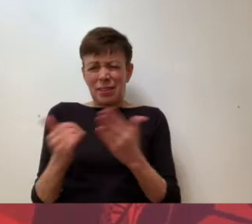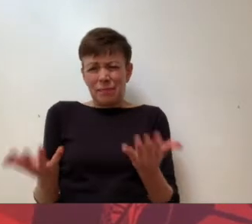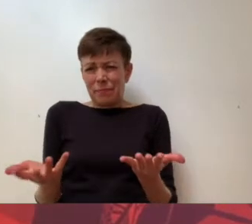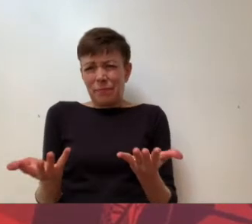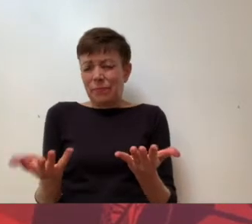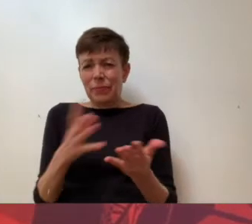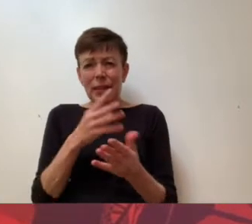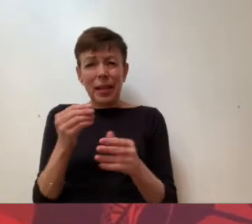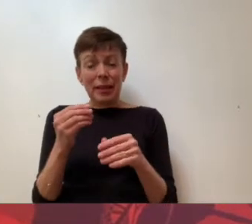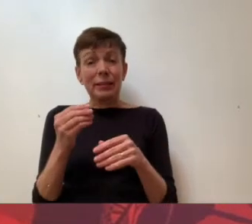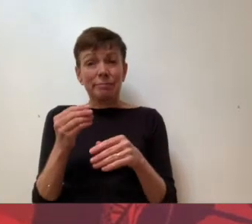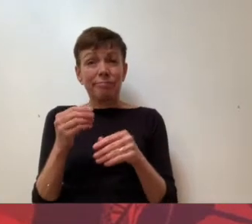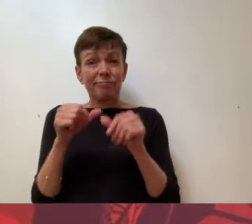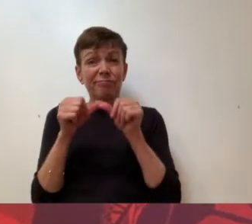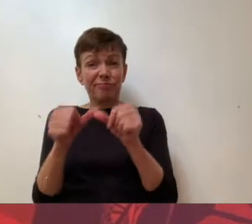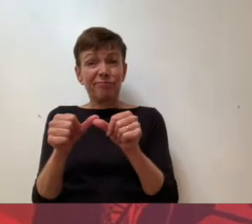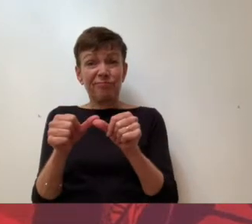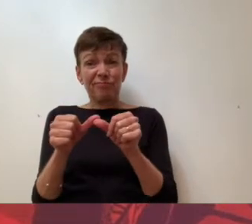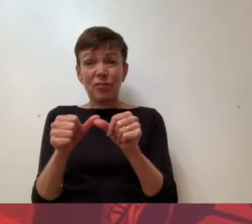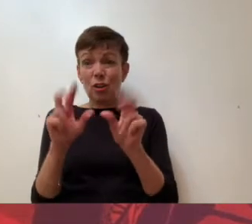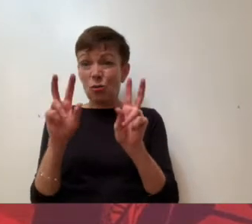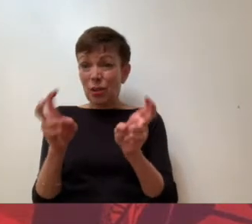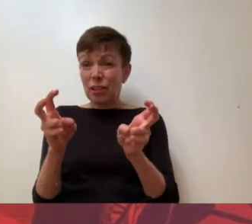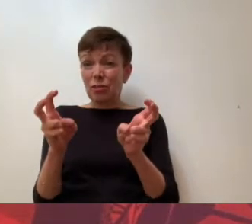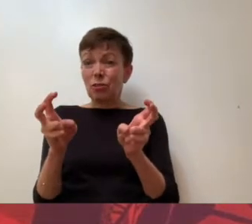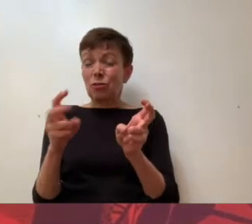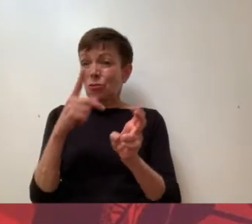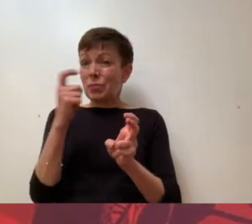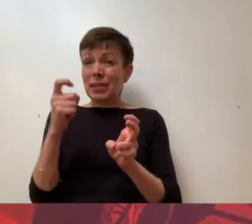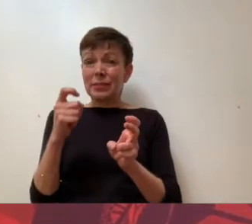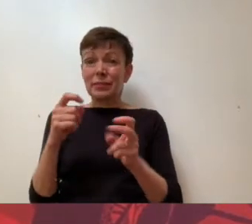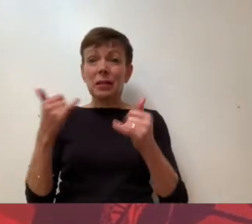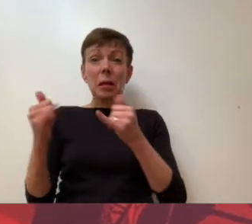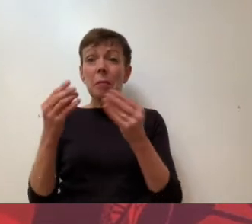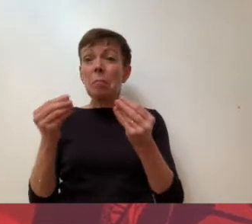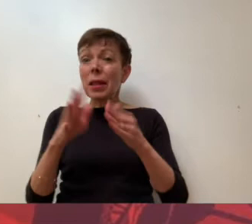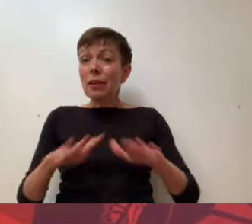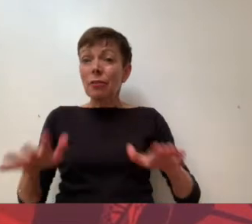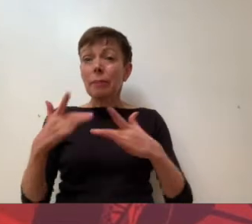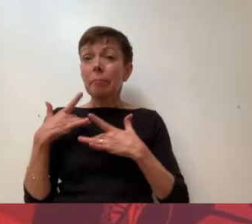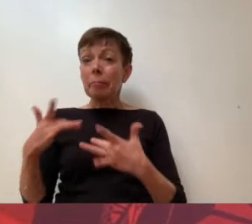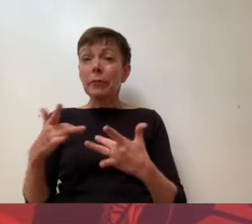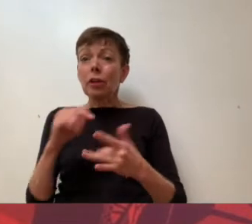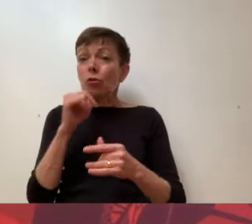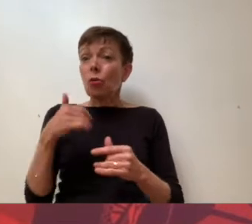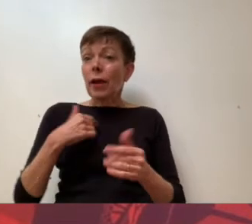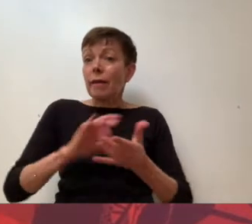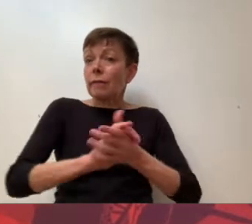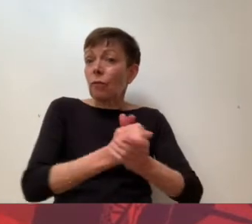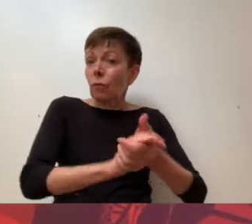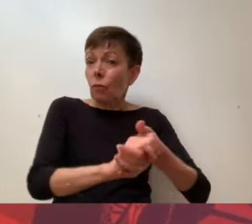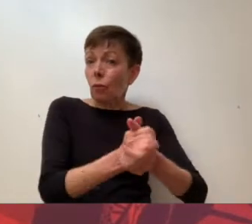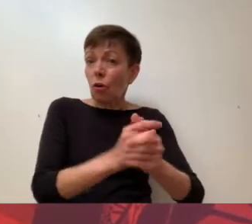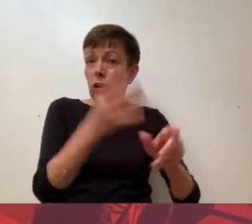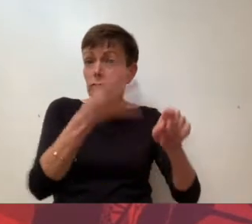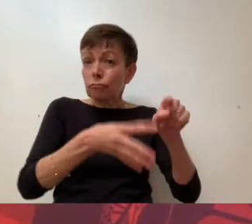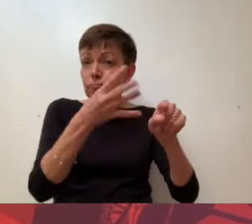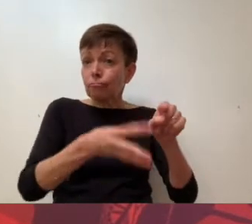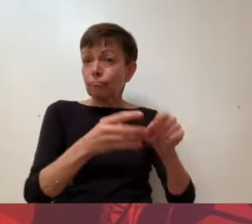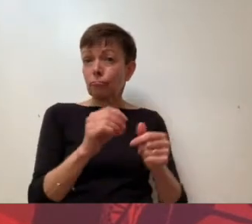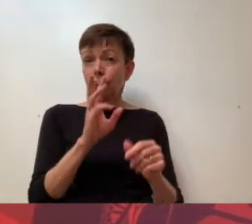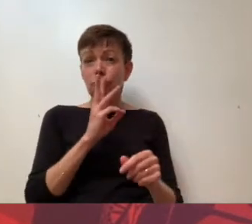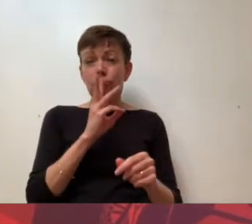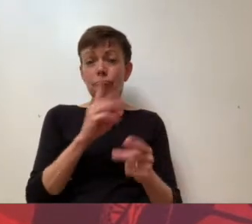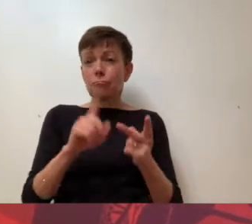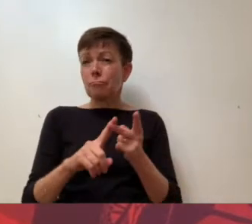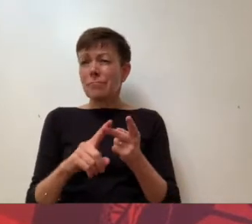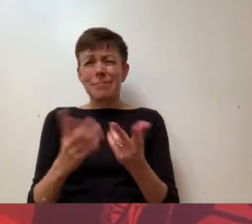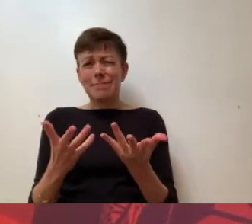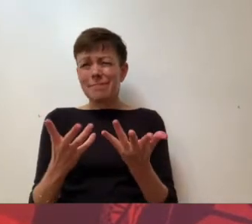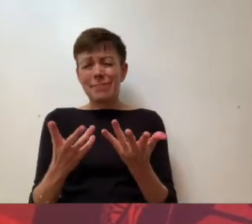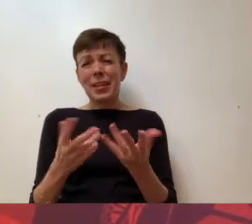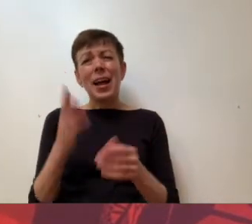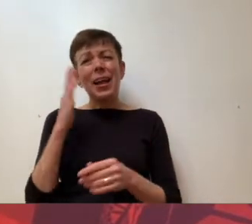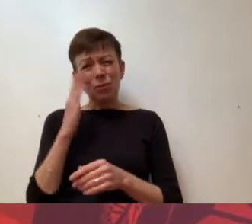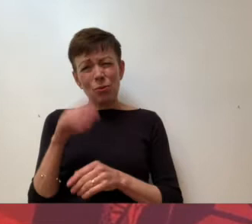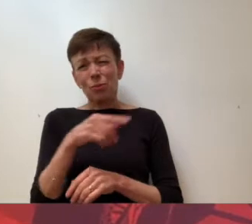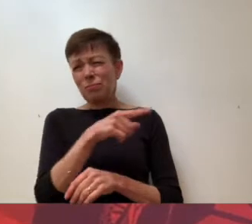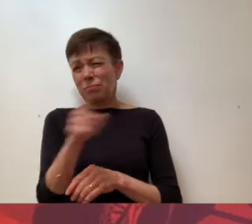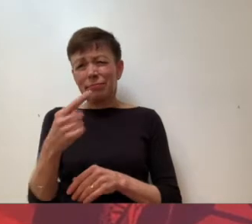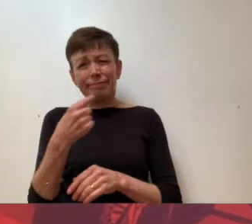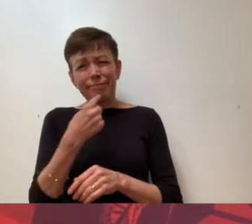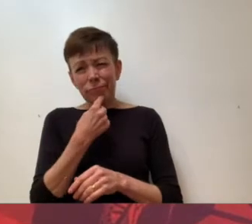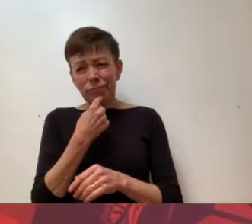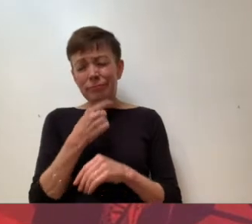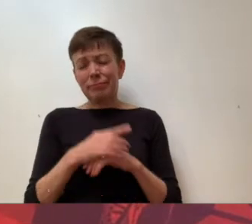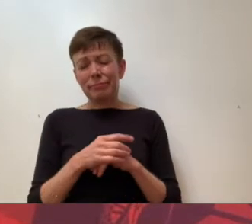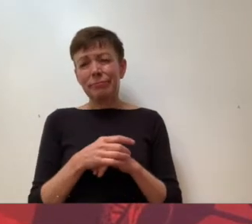in a phased manner. If we start to experience issues with compliance or we do not have a